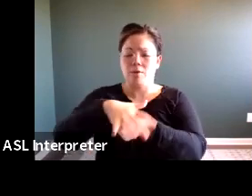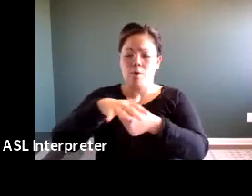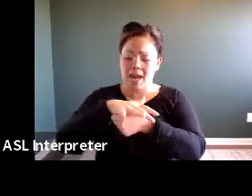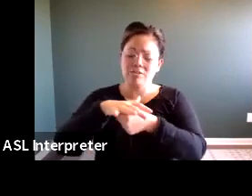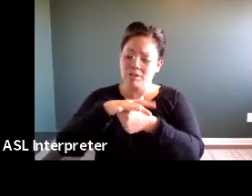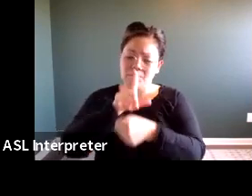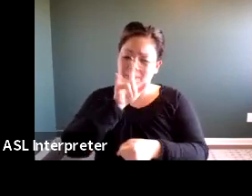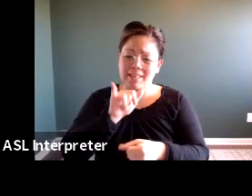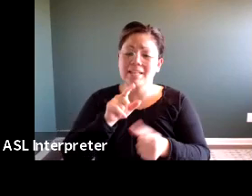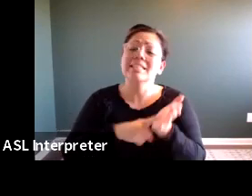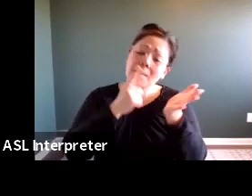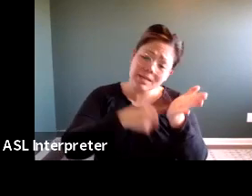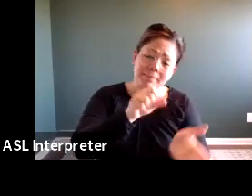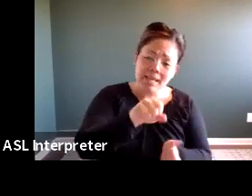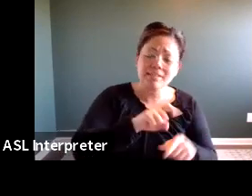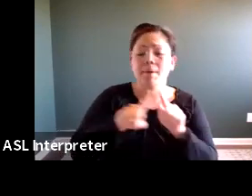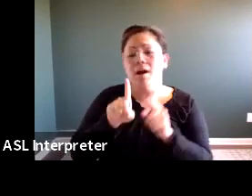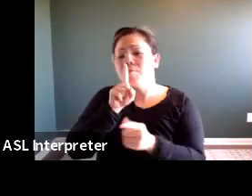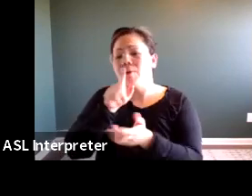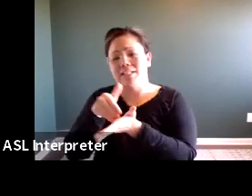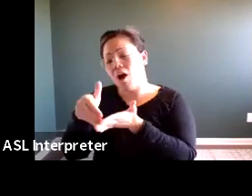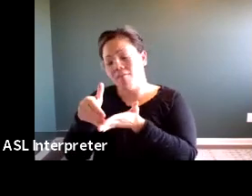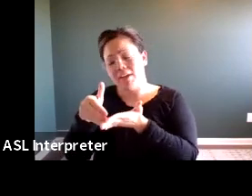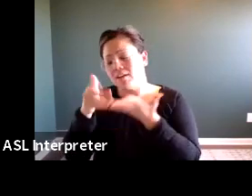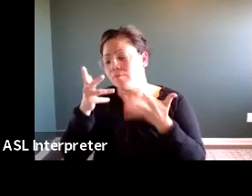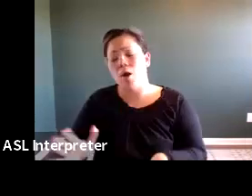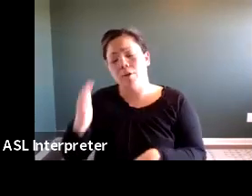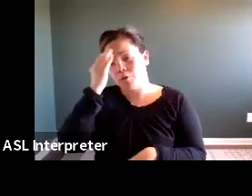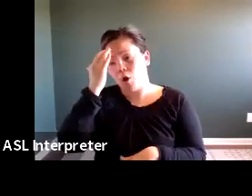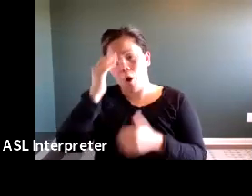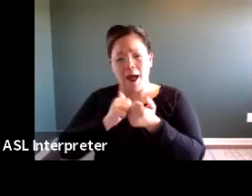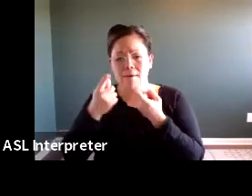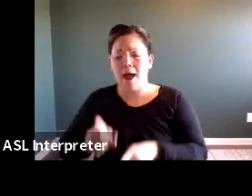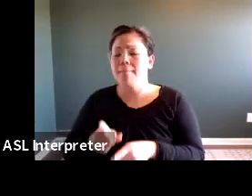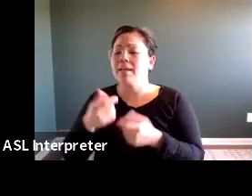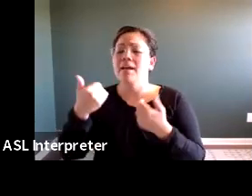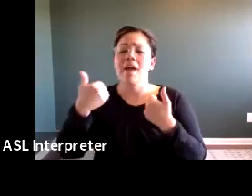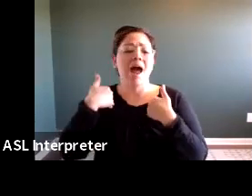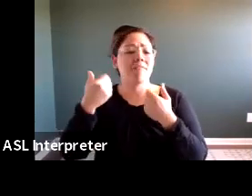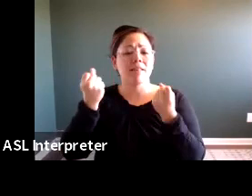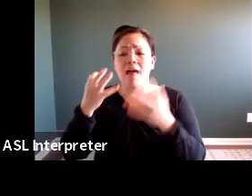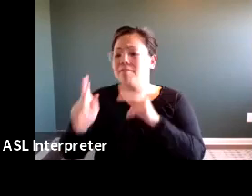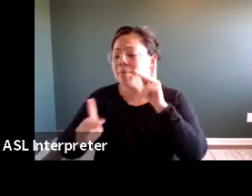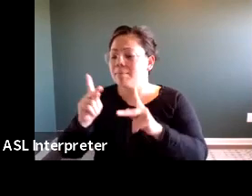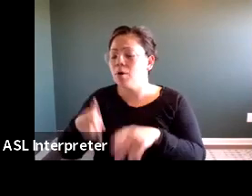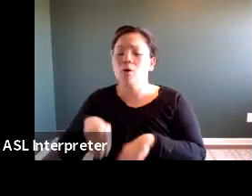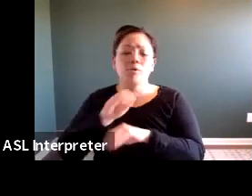and it is often very clear how it occurred, right? Lots of people, small space, not wearing their masks.